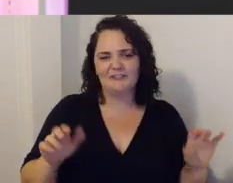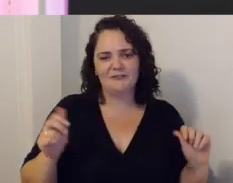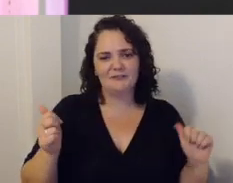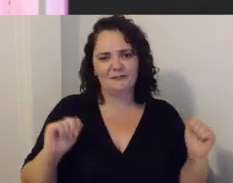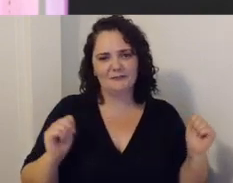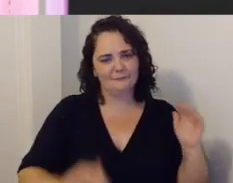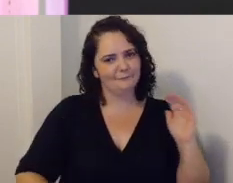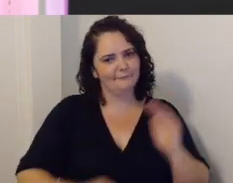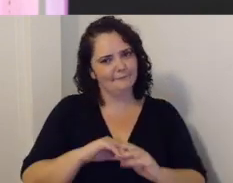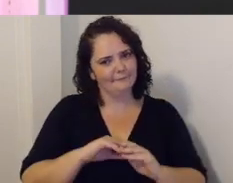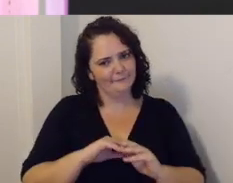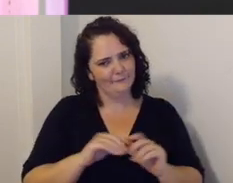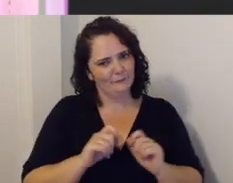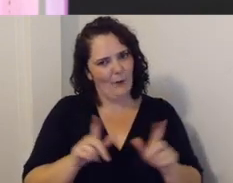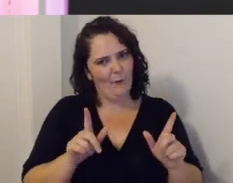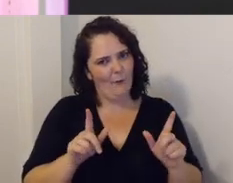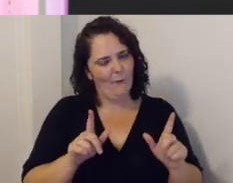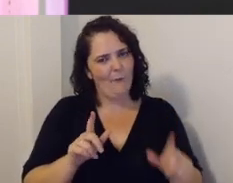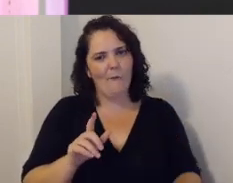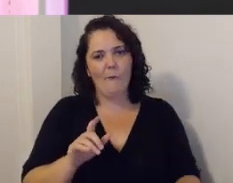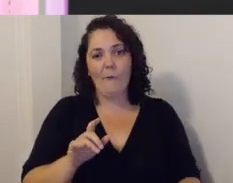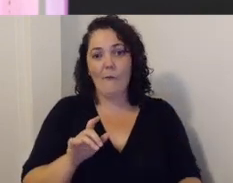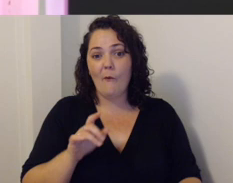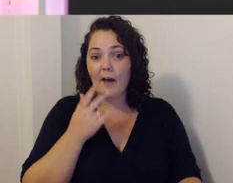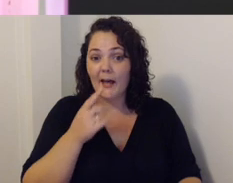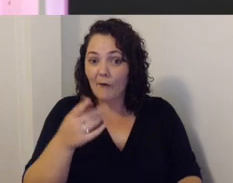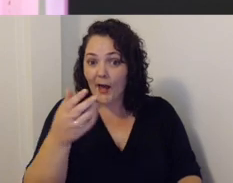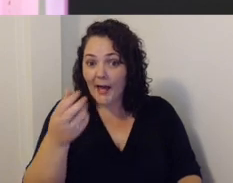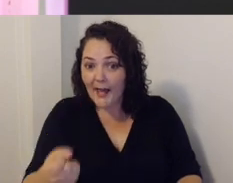if you're out there and you got one of those tickets, brilliant it'll be beautiful to see you